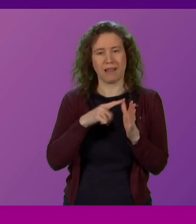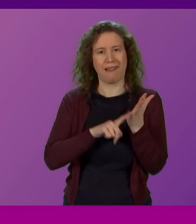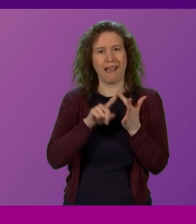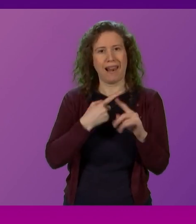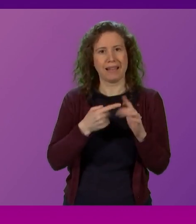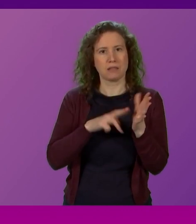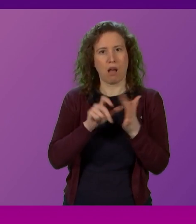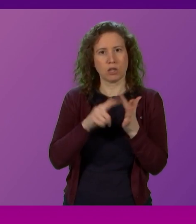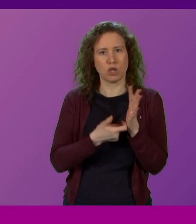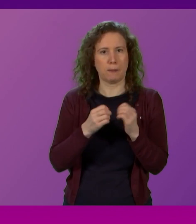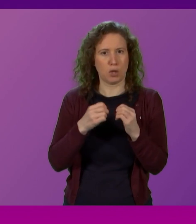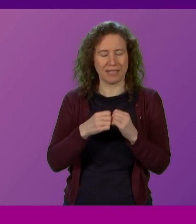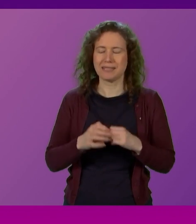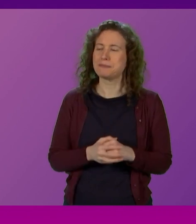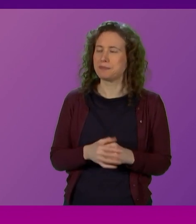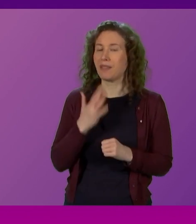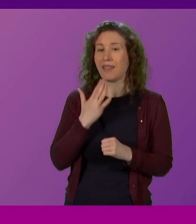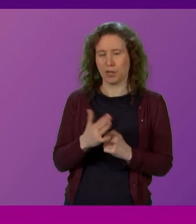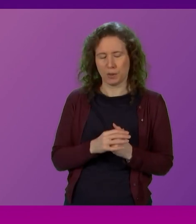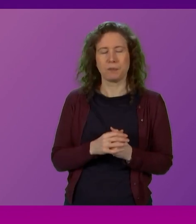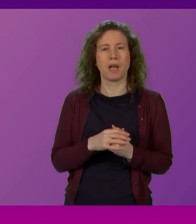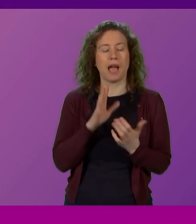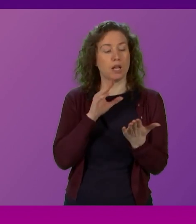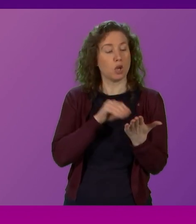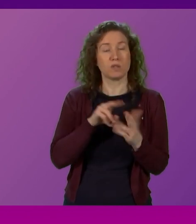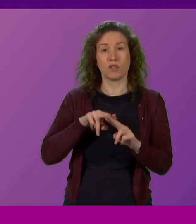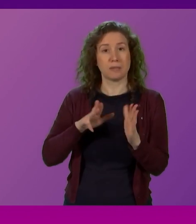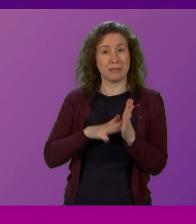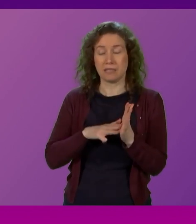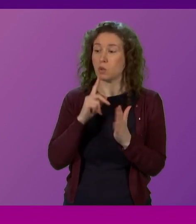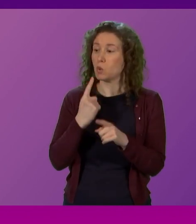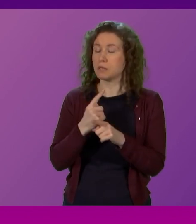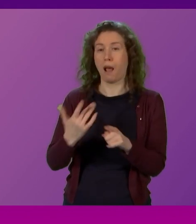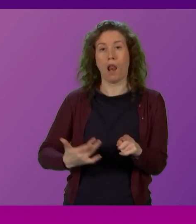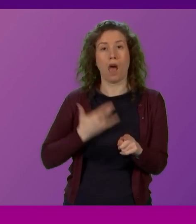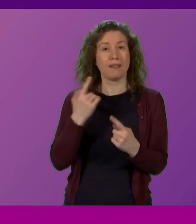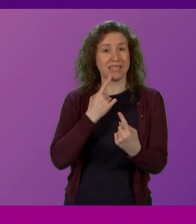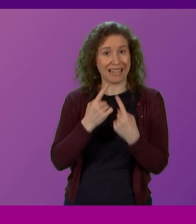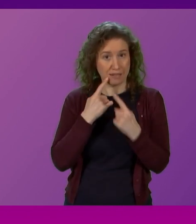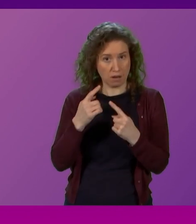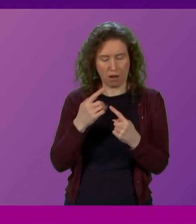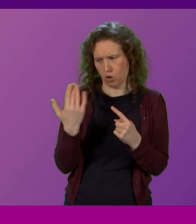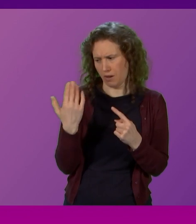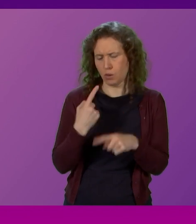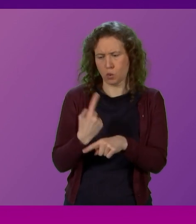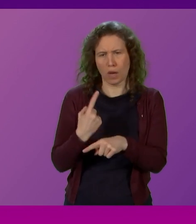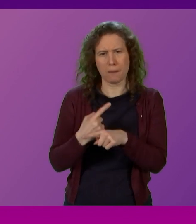I note that, when the First Minister spoke about the current delayed hospital discharge